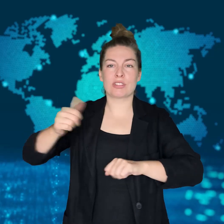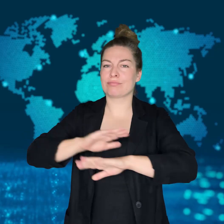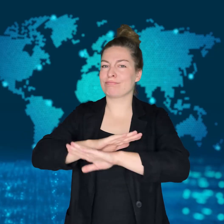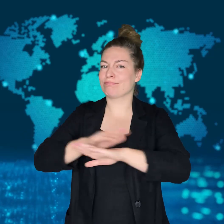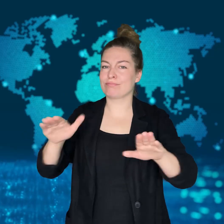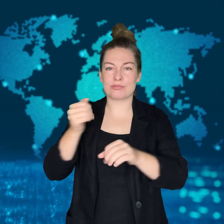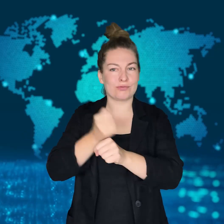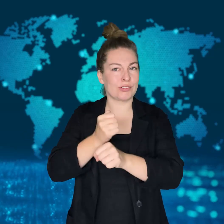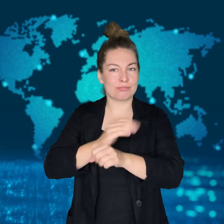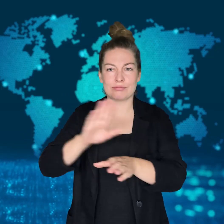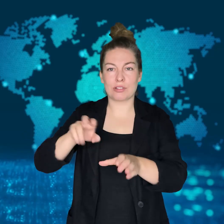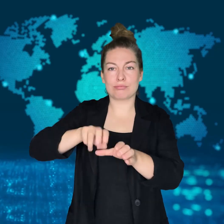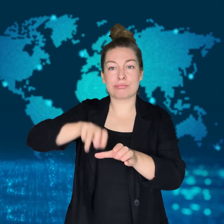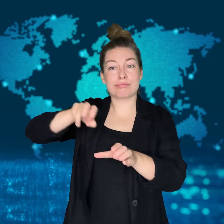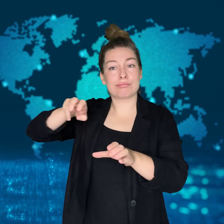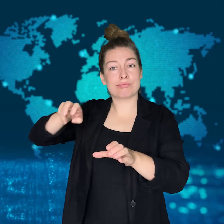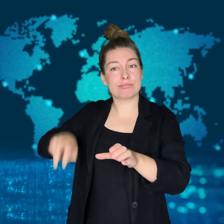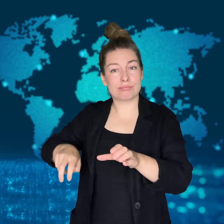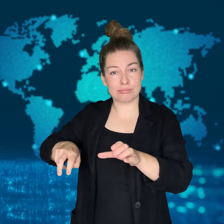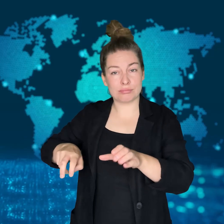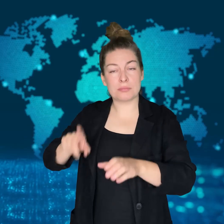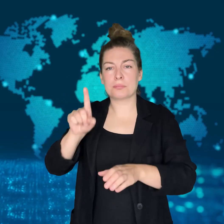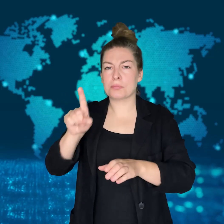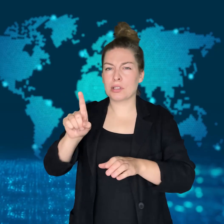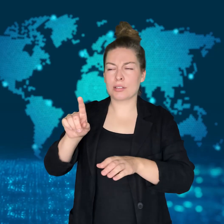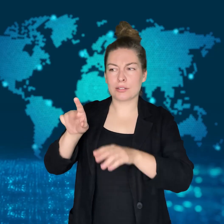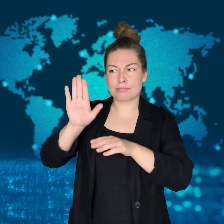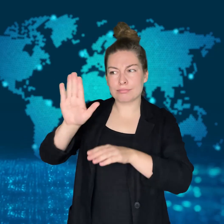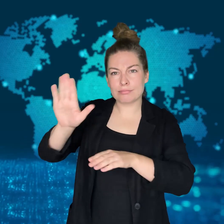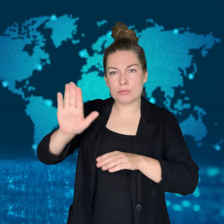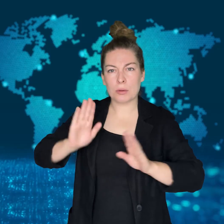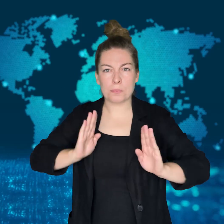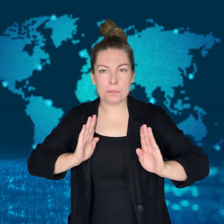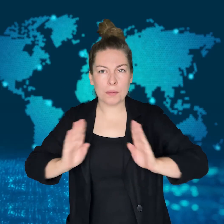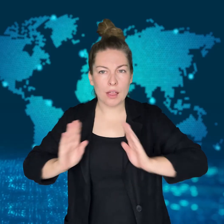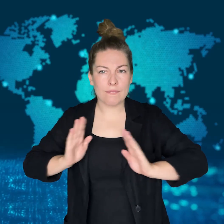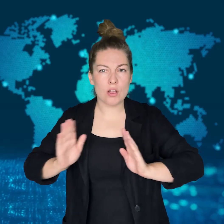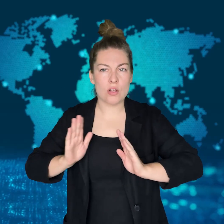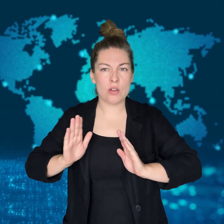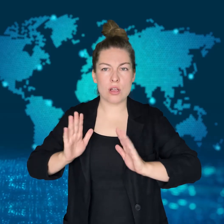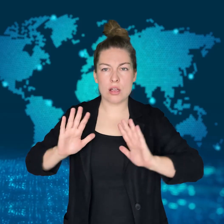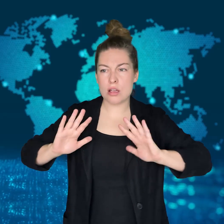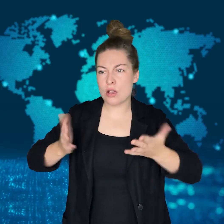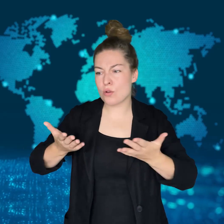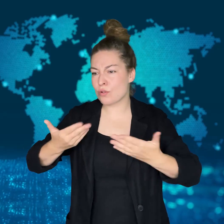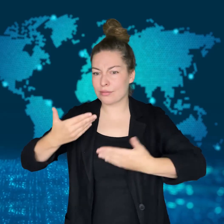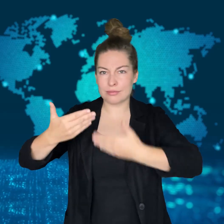There are allegations that he exploited men for sex at